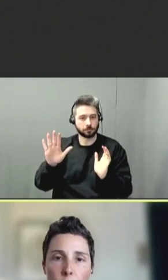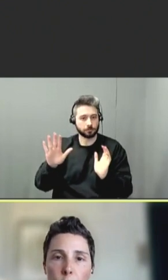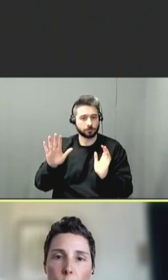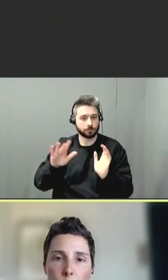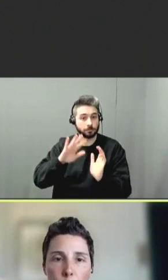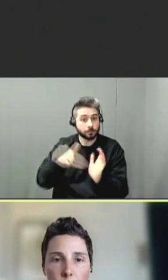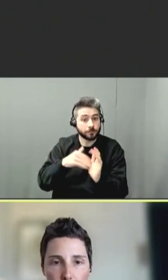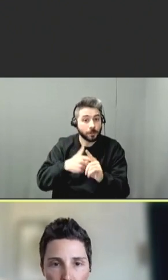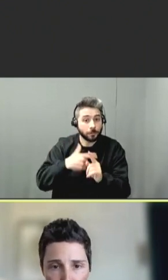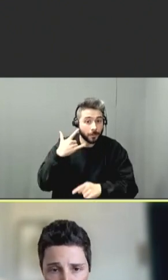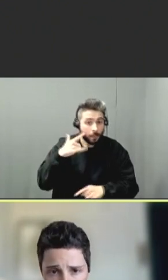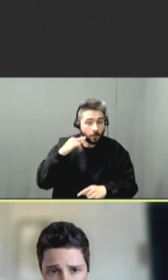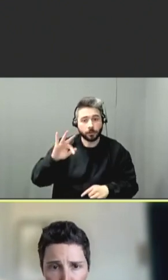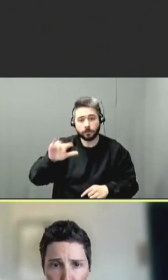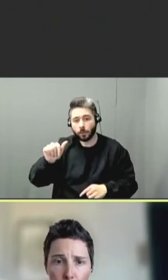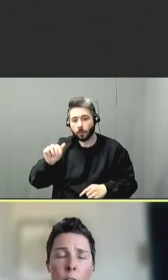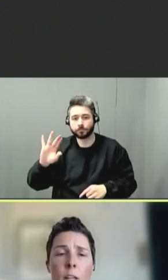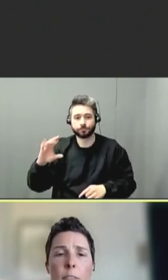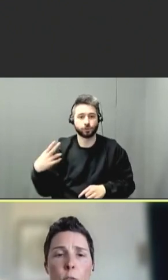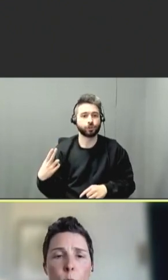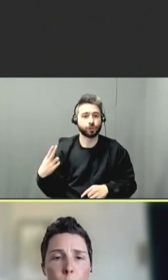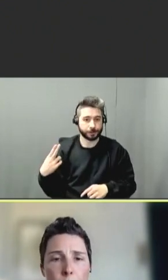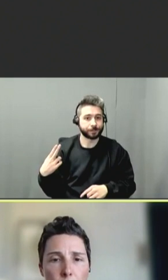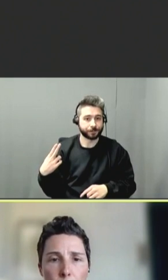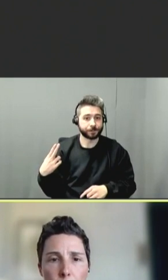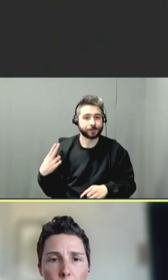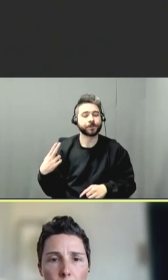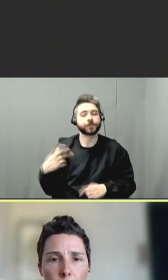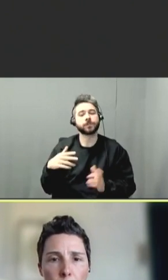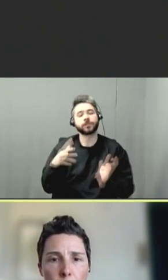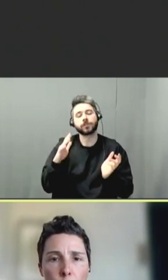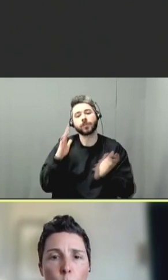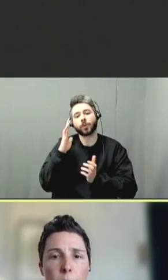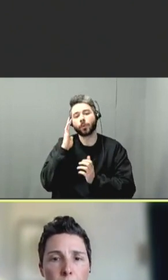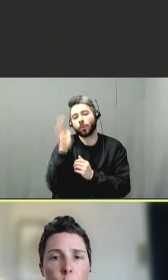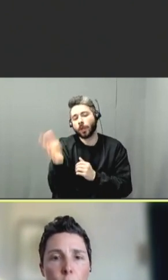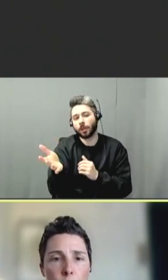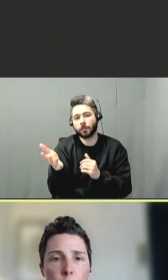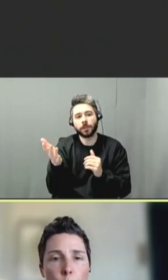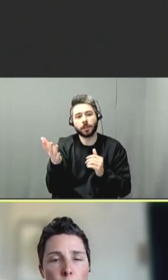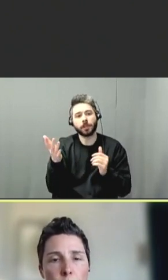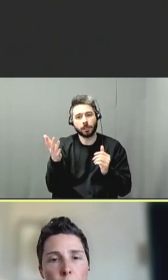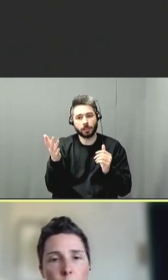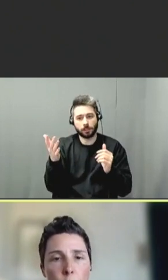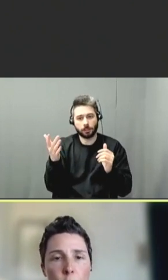Florida, and Michigan. This will be a qualitative look at what it's like for